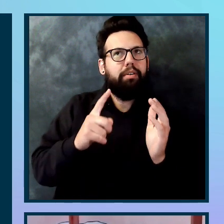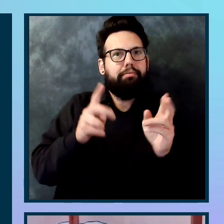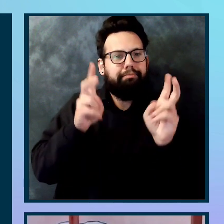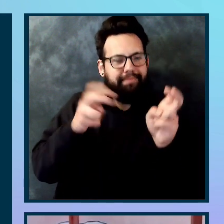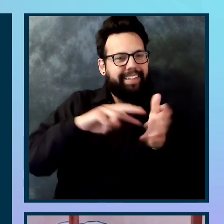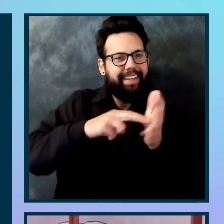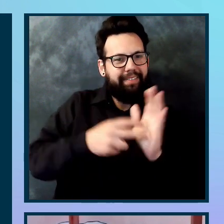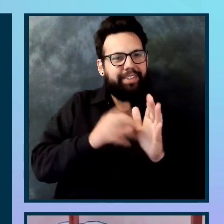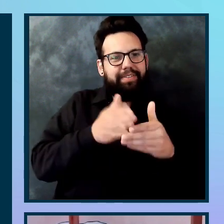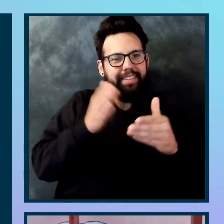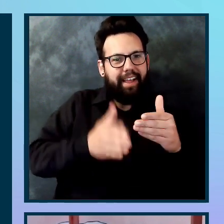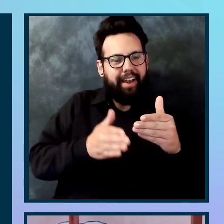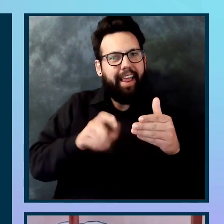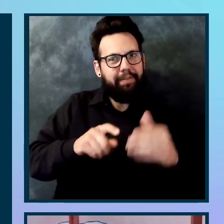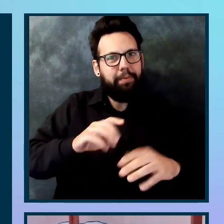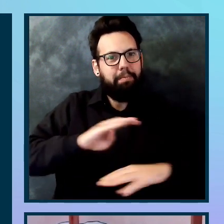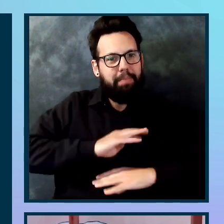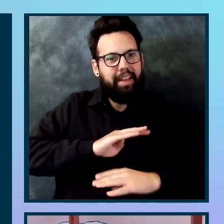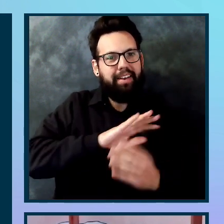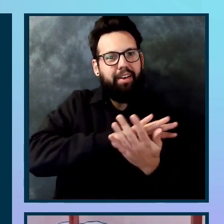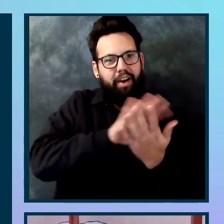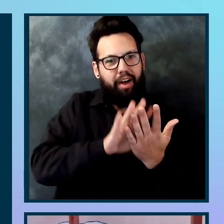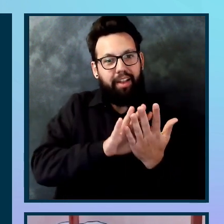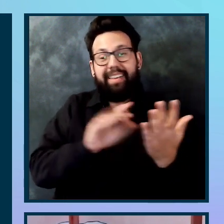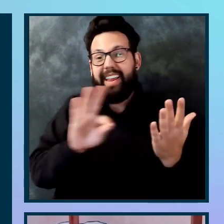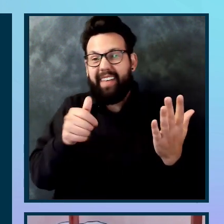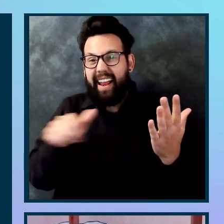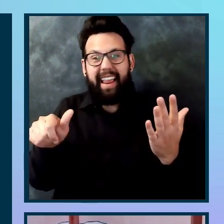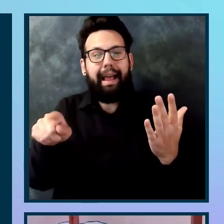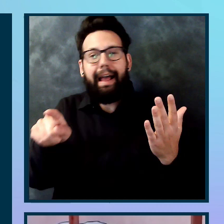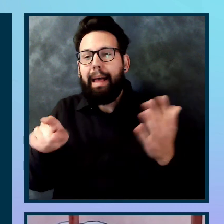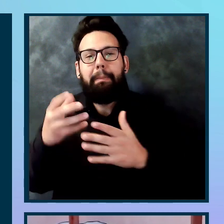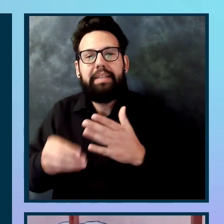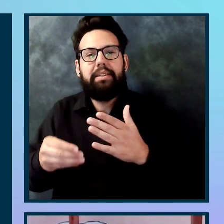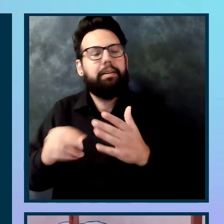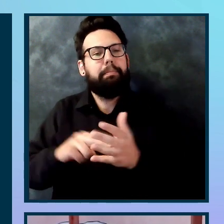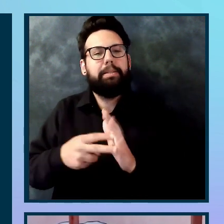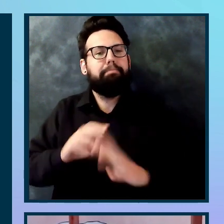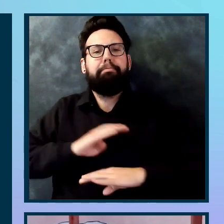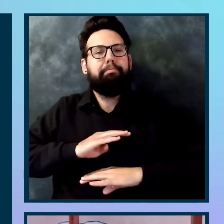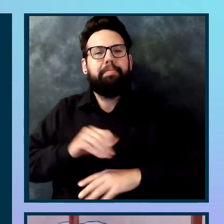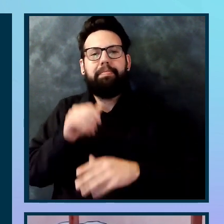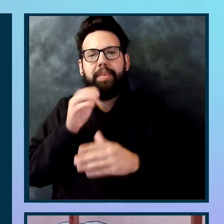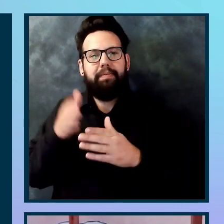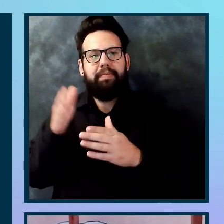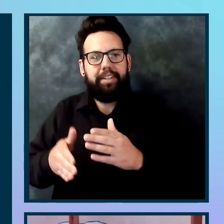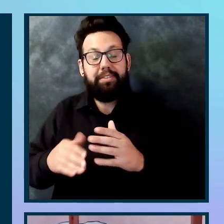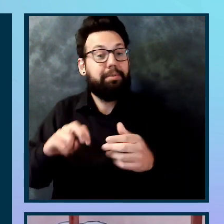and if it's not met, that it's not really done. The problem here is that the definition of done itself